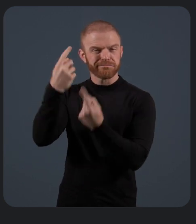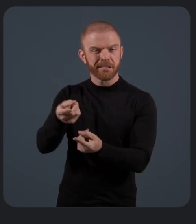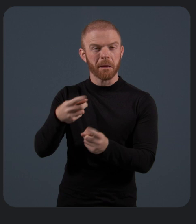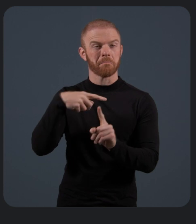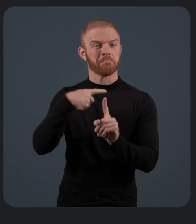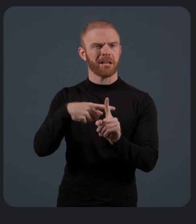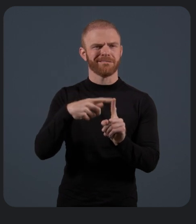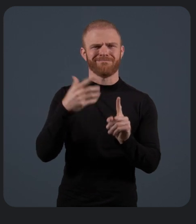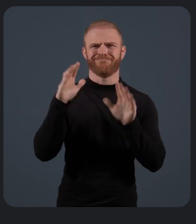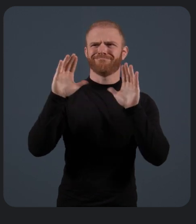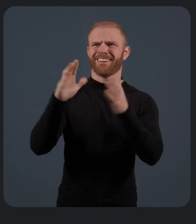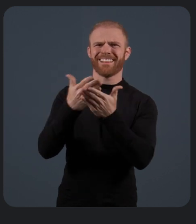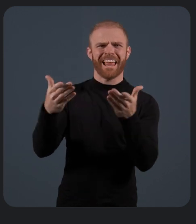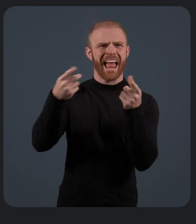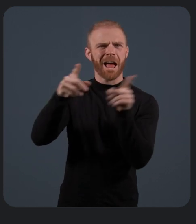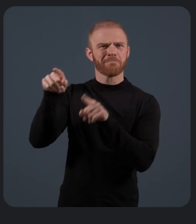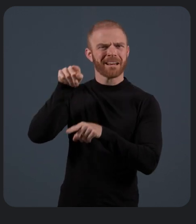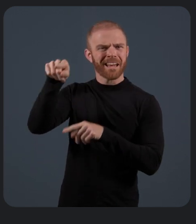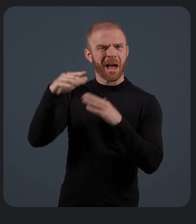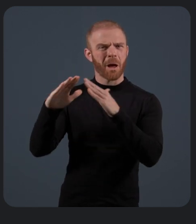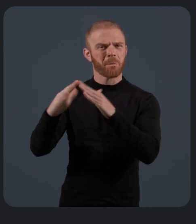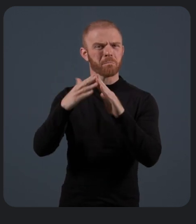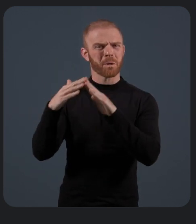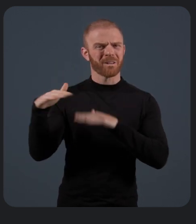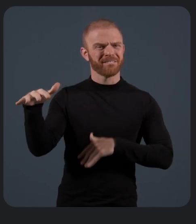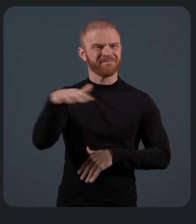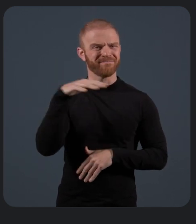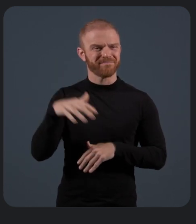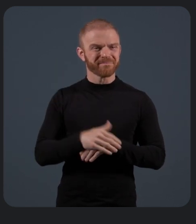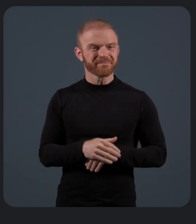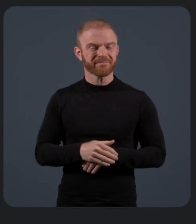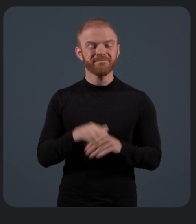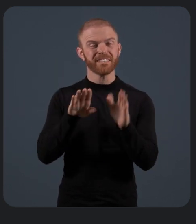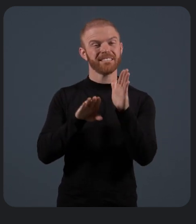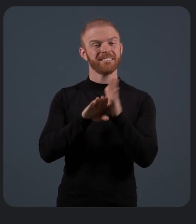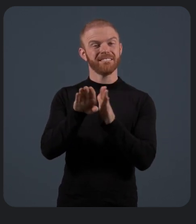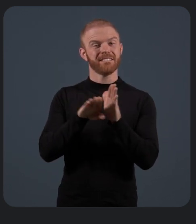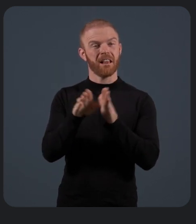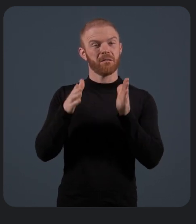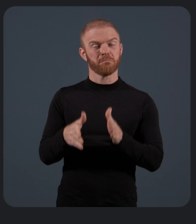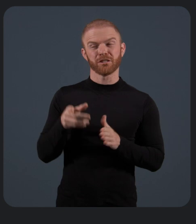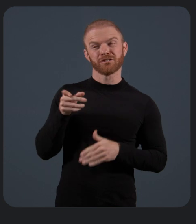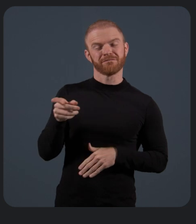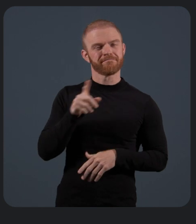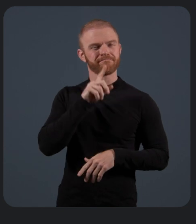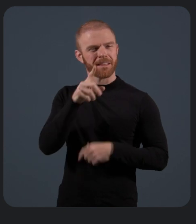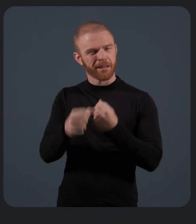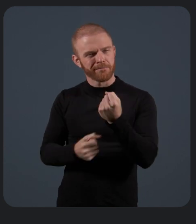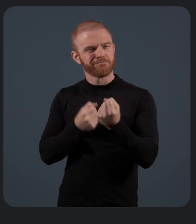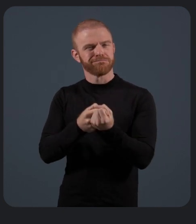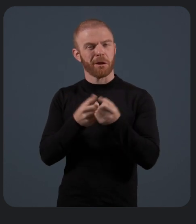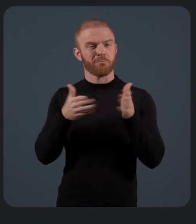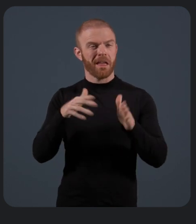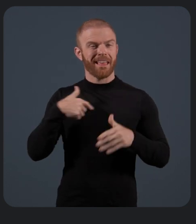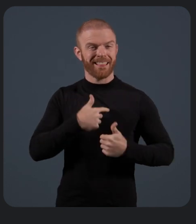with all the fantastic things that are happening in the community. Developers power the way we live,